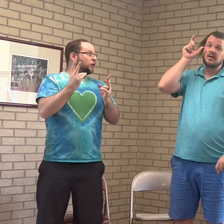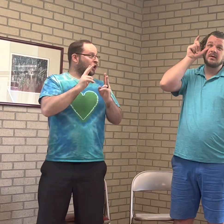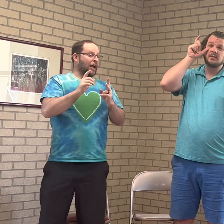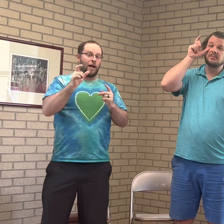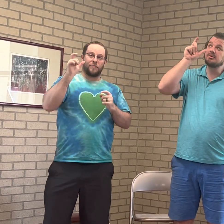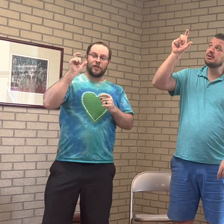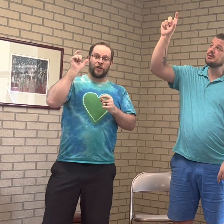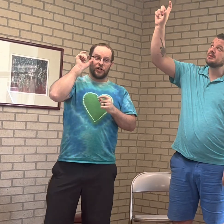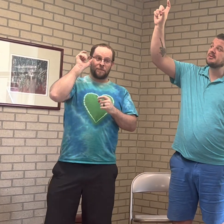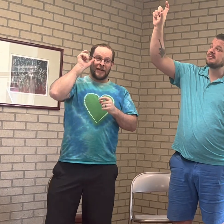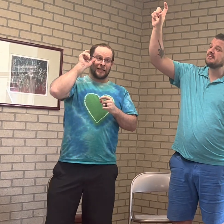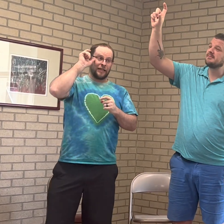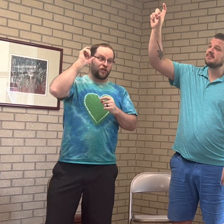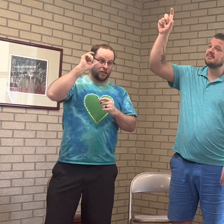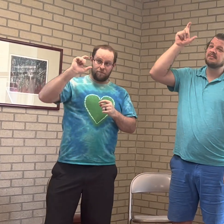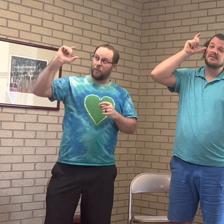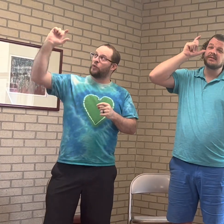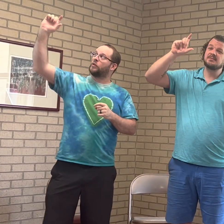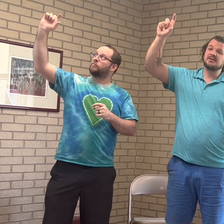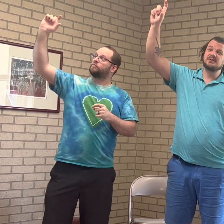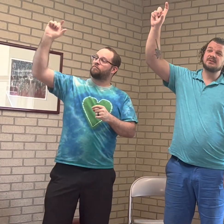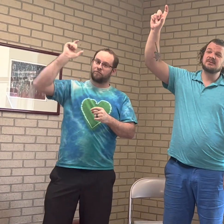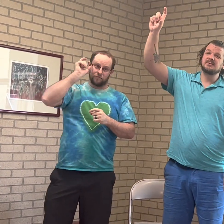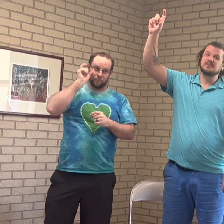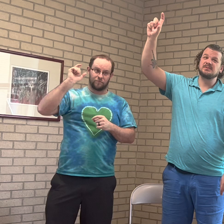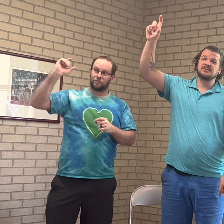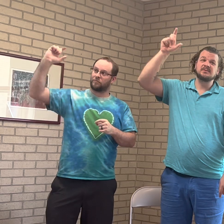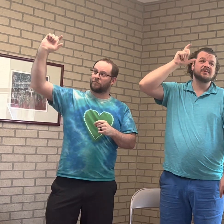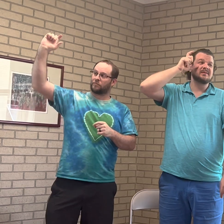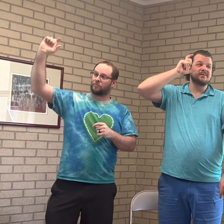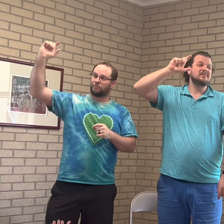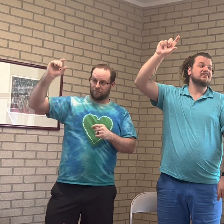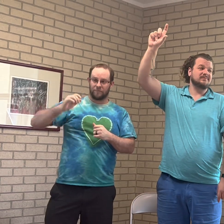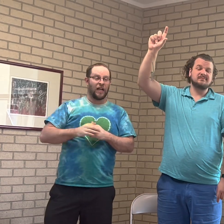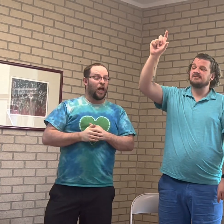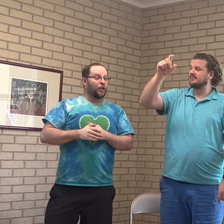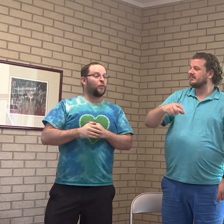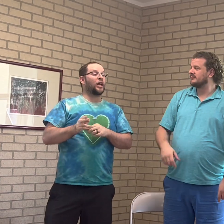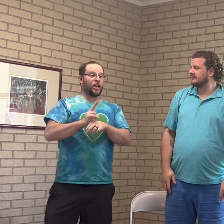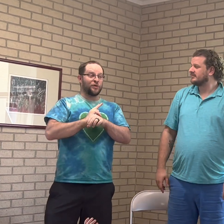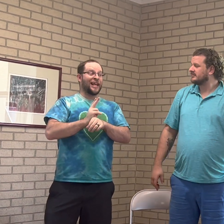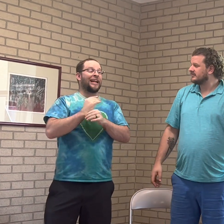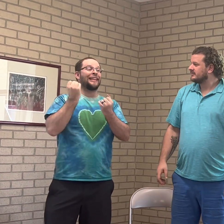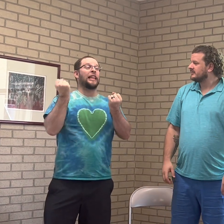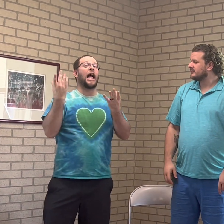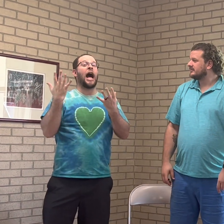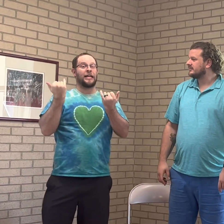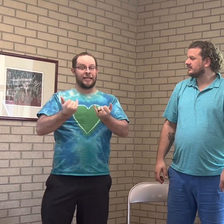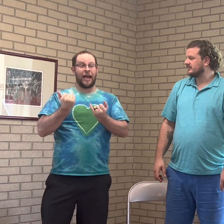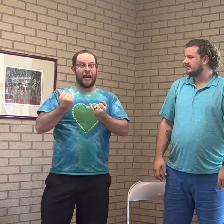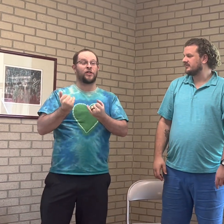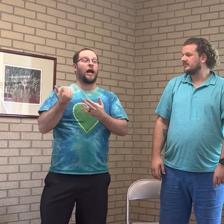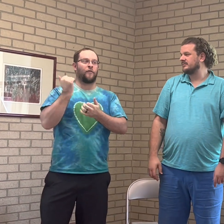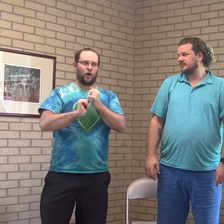you just basically look up just moon. We're going to use that a lot today so everyone